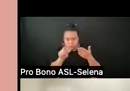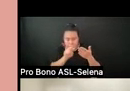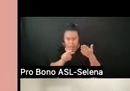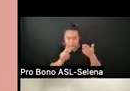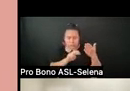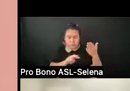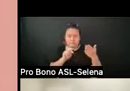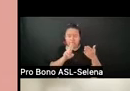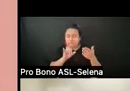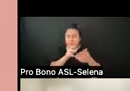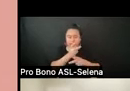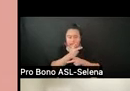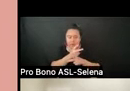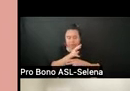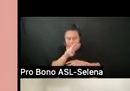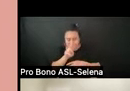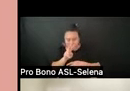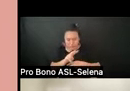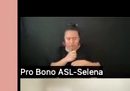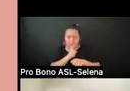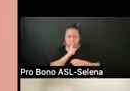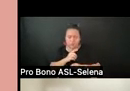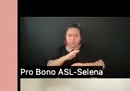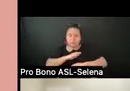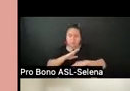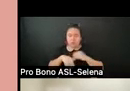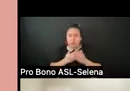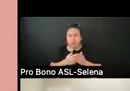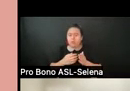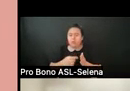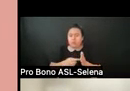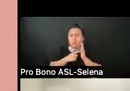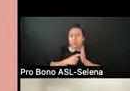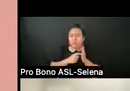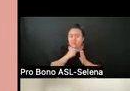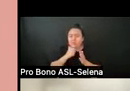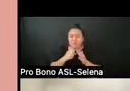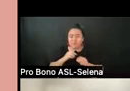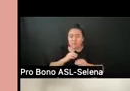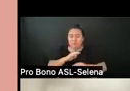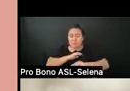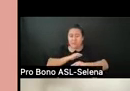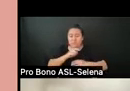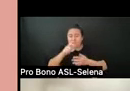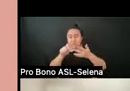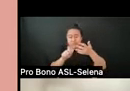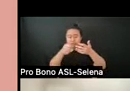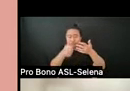these requirements and if you don't meet these eligibility requirements, we don't move the project on to the review period.